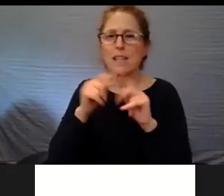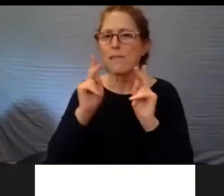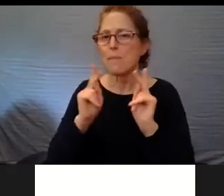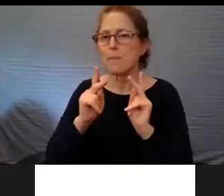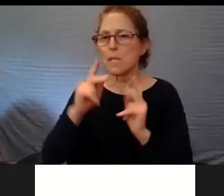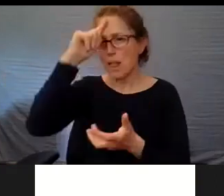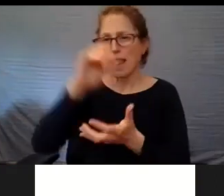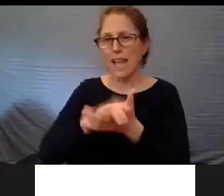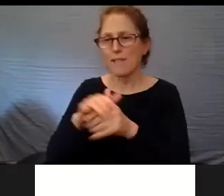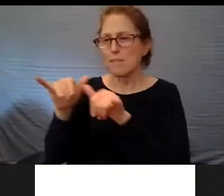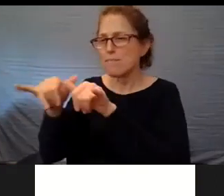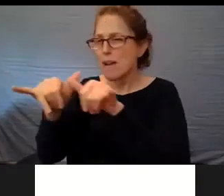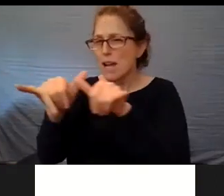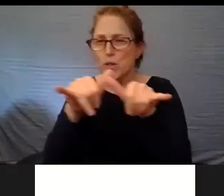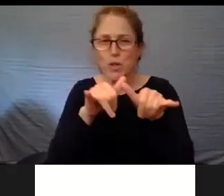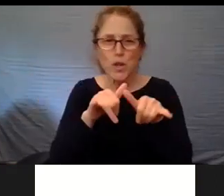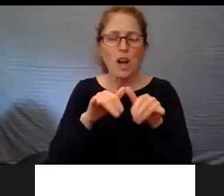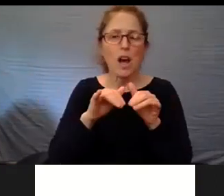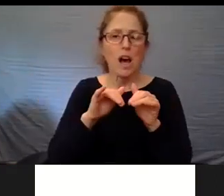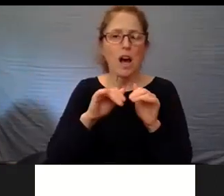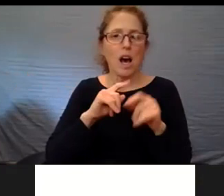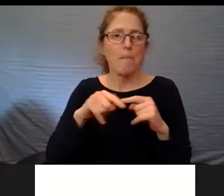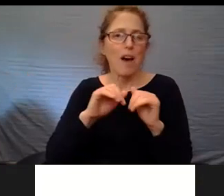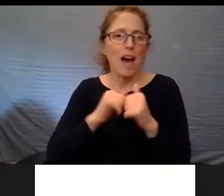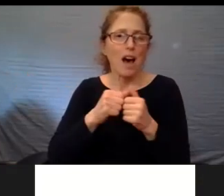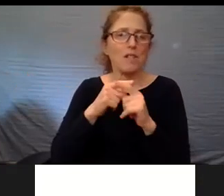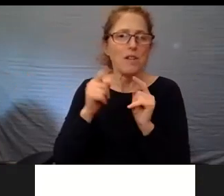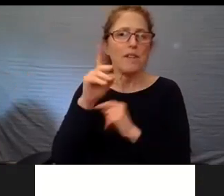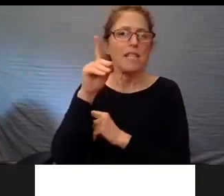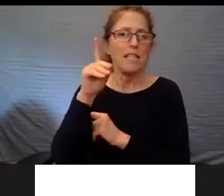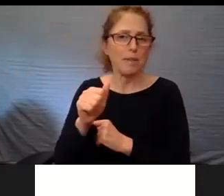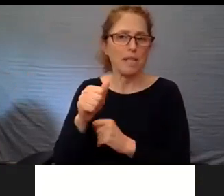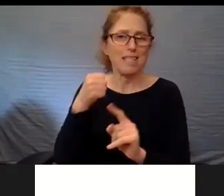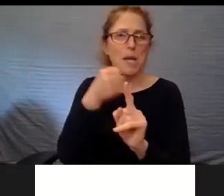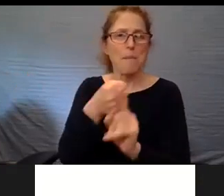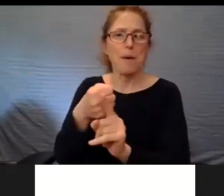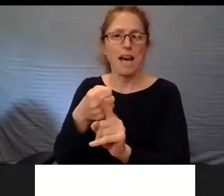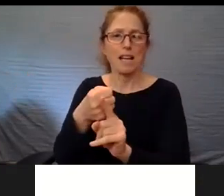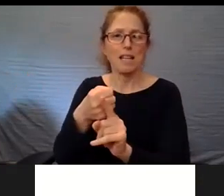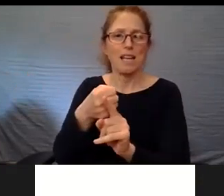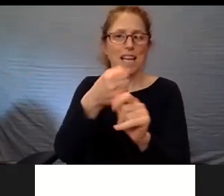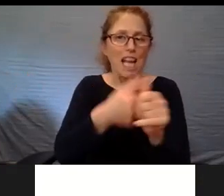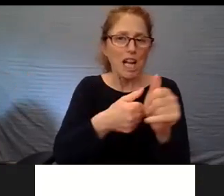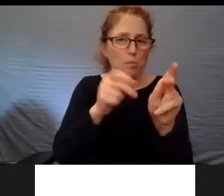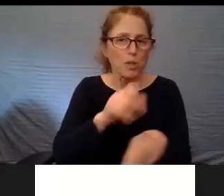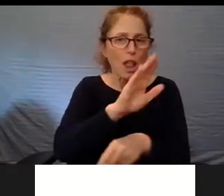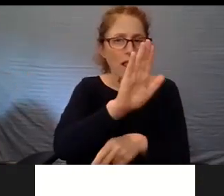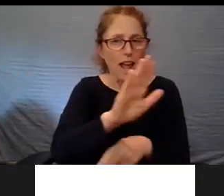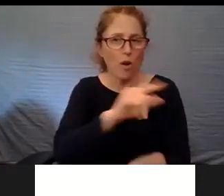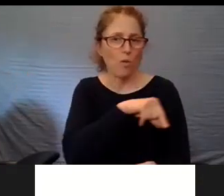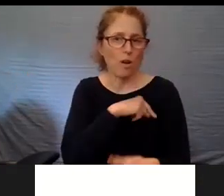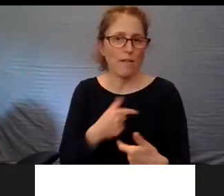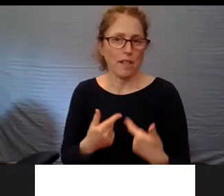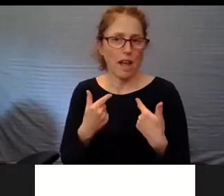how different disabilities impact someone's quality of life, there's a big gap between